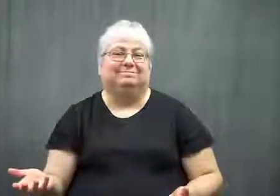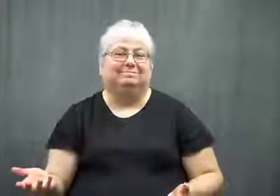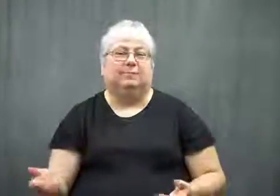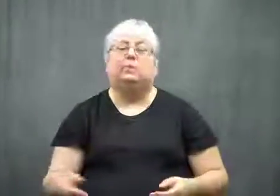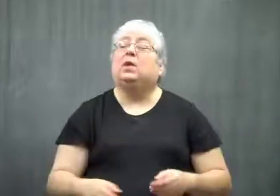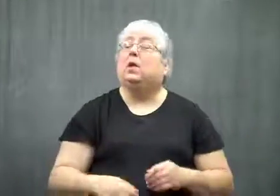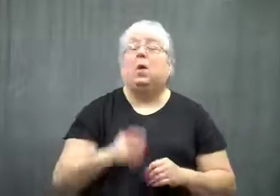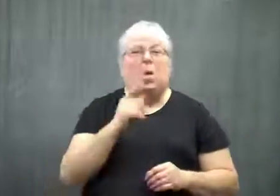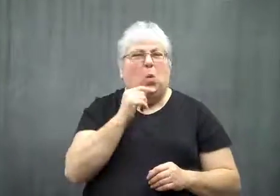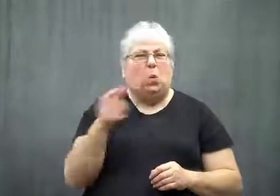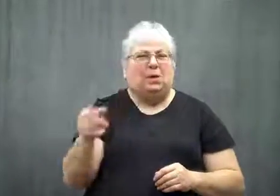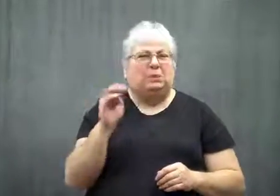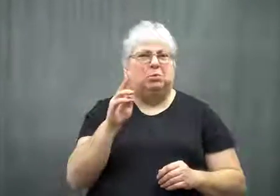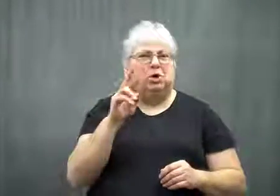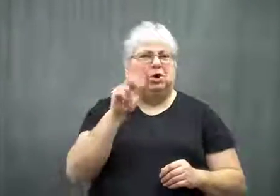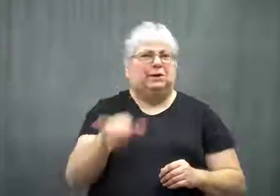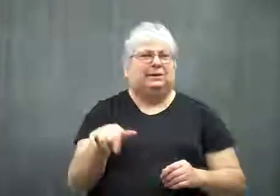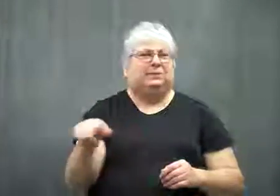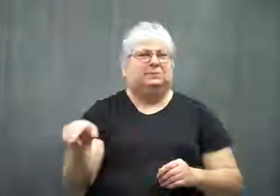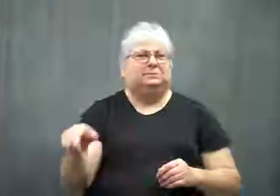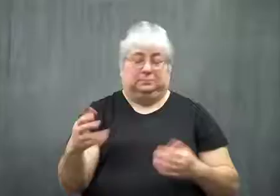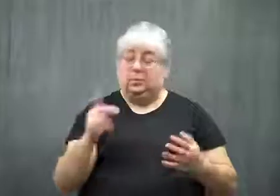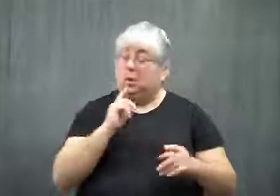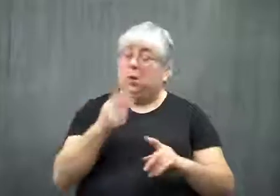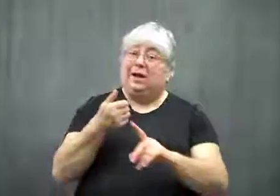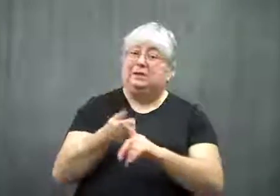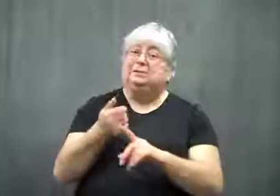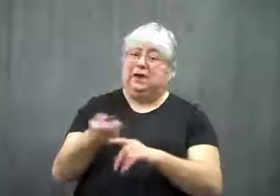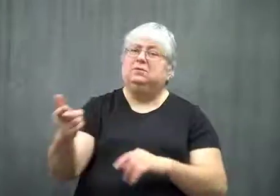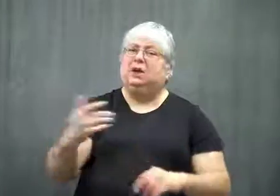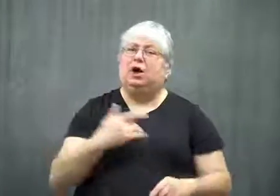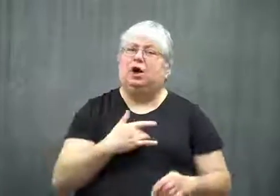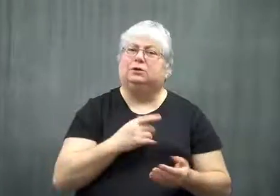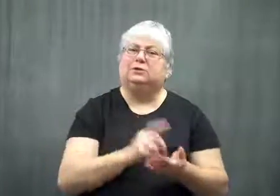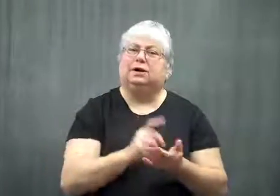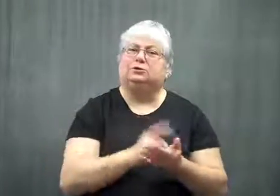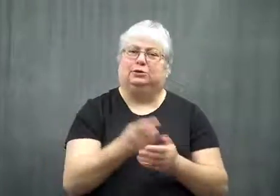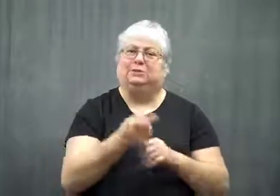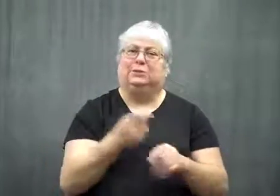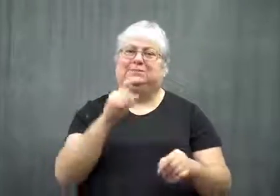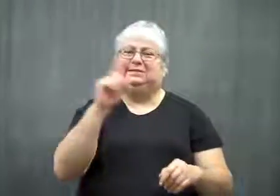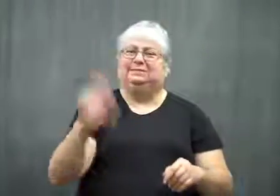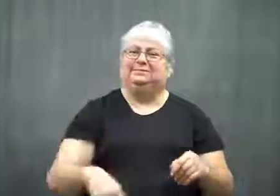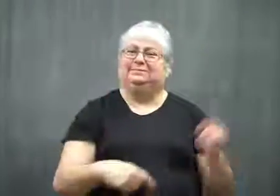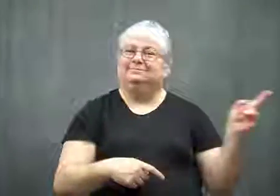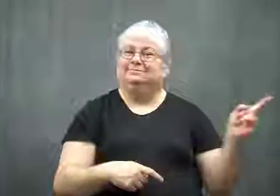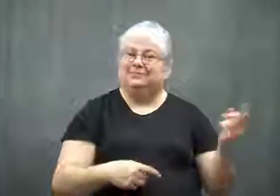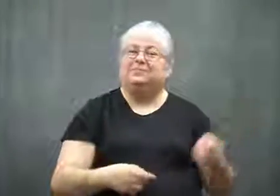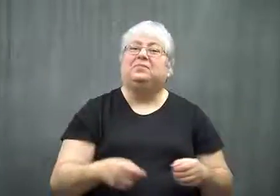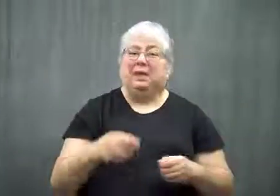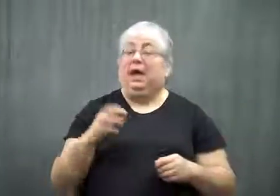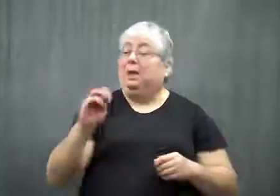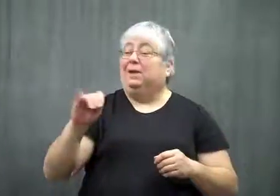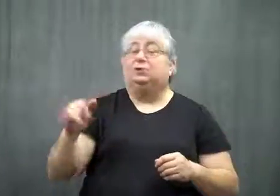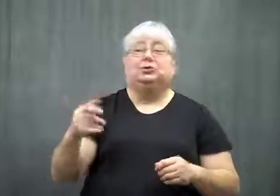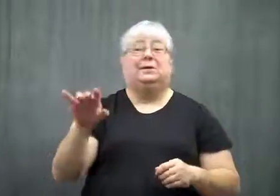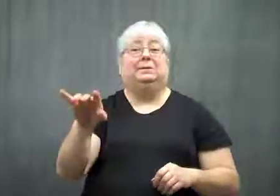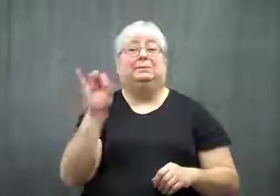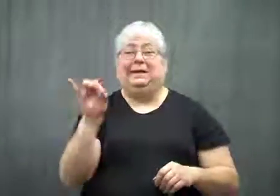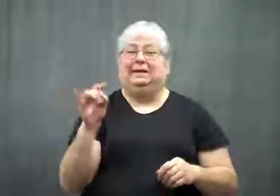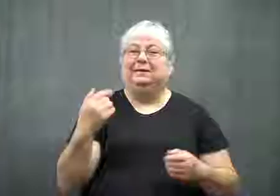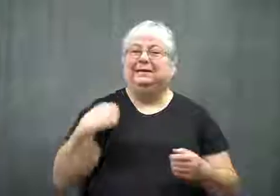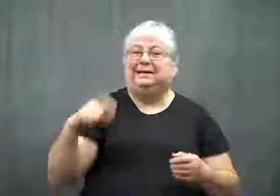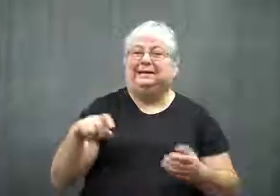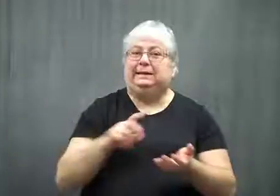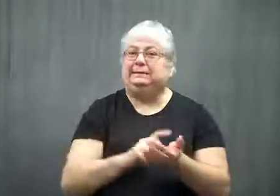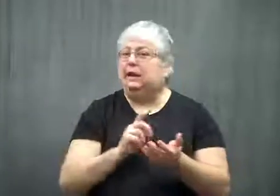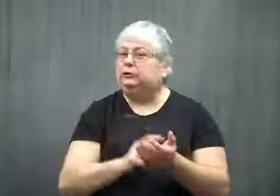Murray is a cardiologist from Texas.